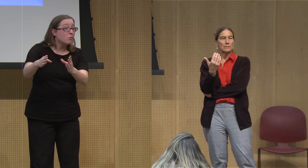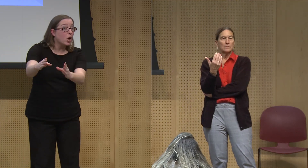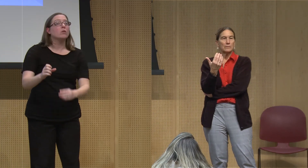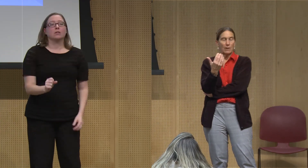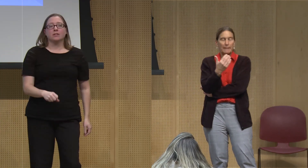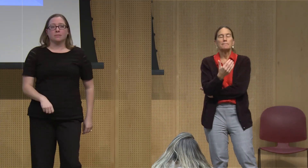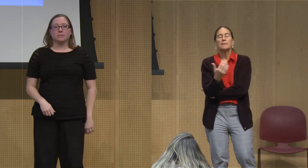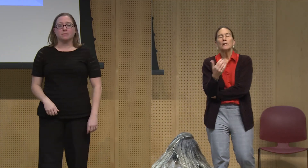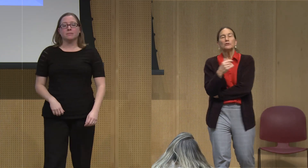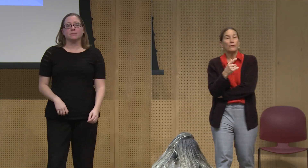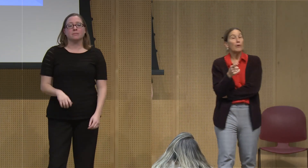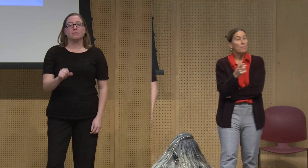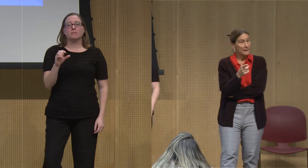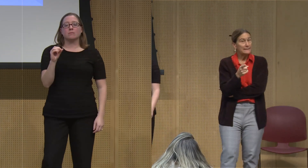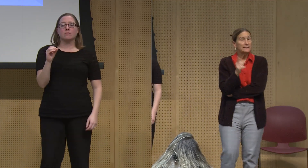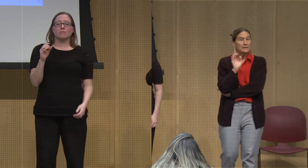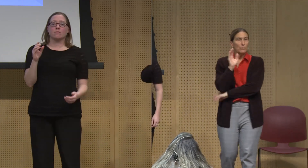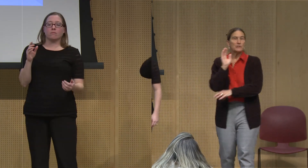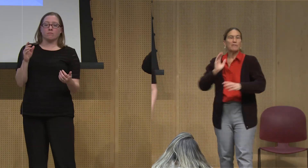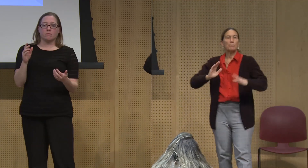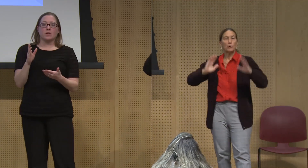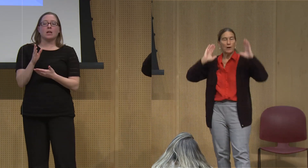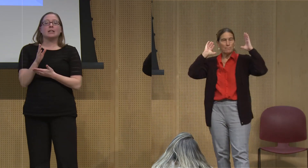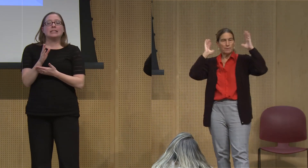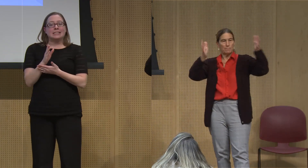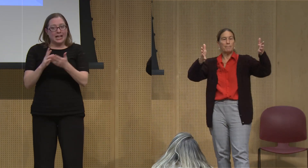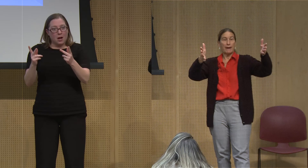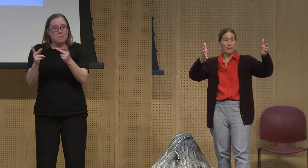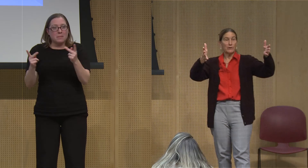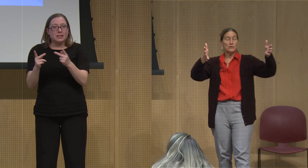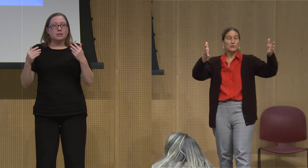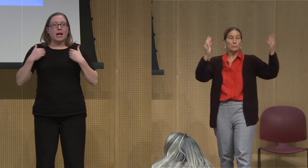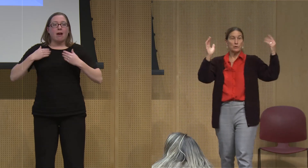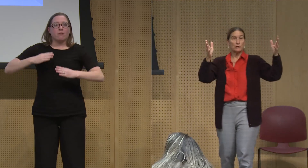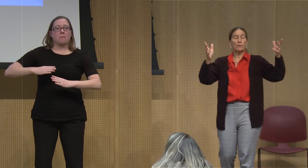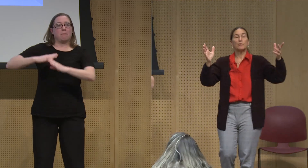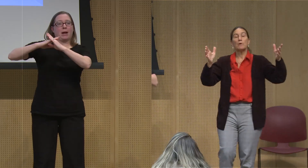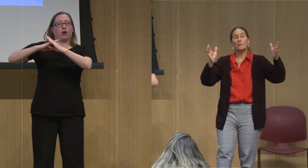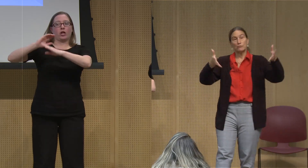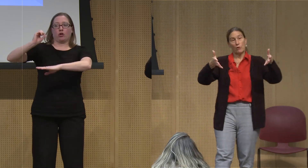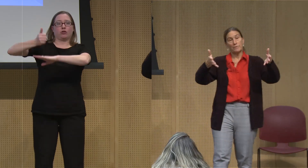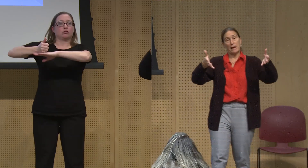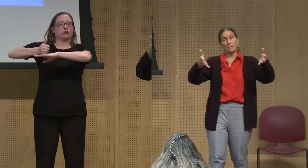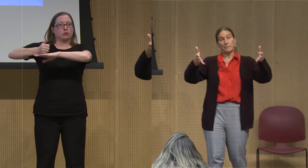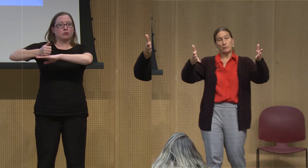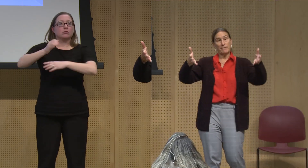YES. OK. SO THERE ARE PLACES IN WHICH THEY PUT UP BARRIERS TO REDUCE. SO IF YOU EVER DROVE DOWN--IF YOU DRIVE